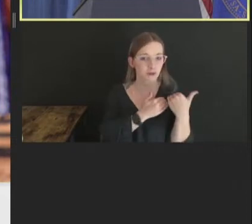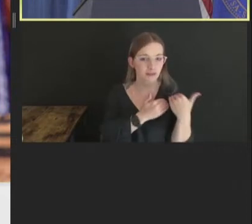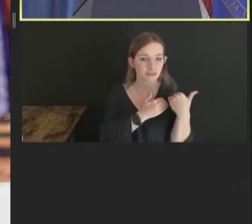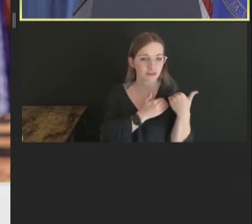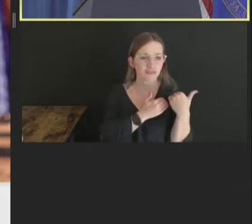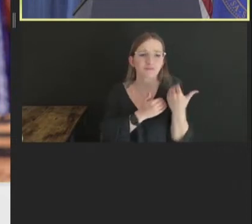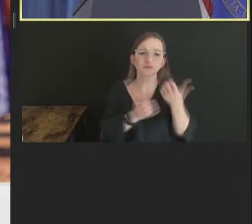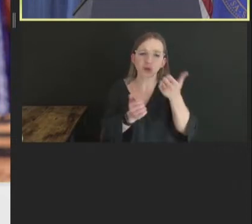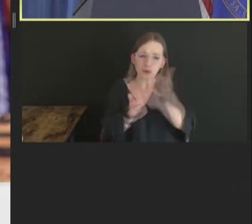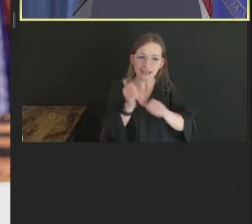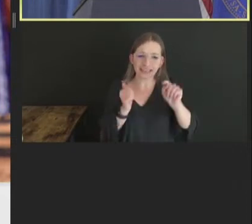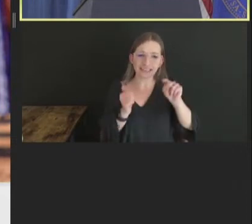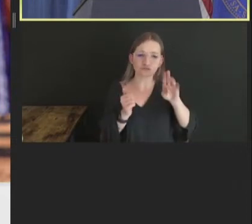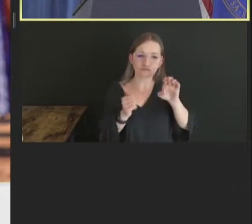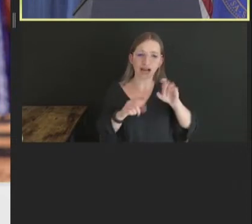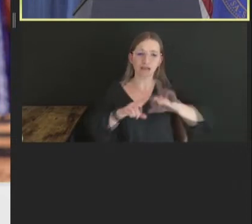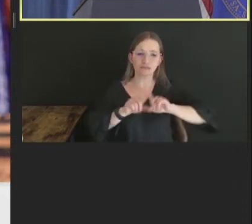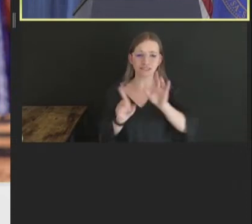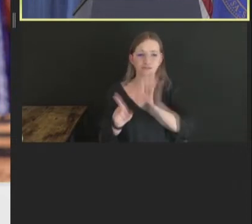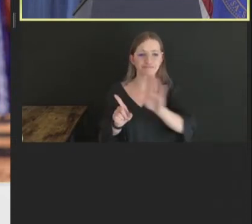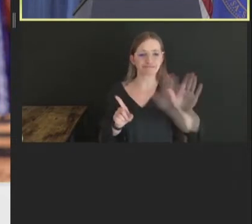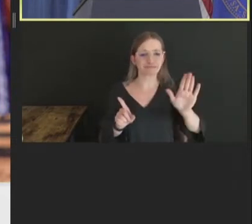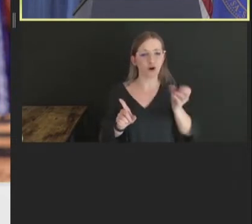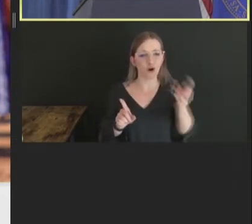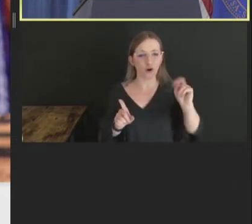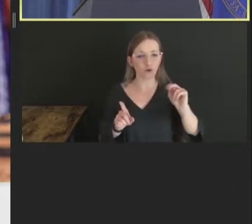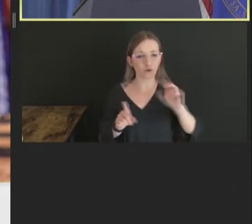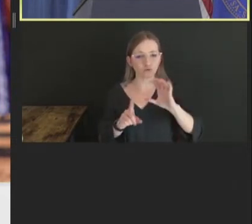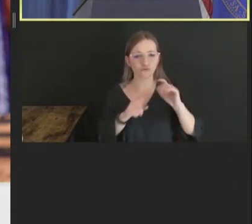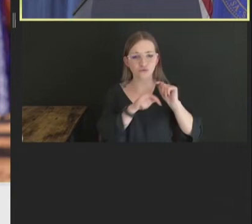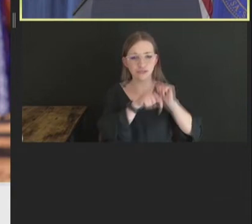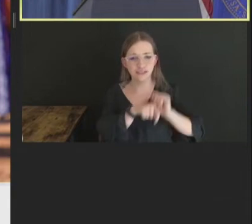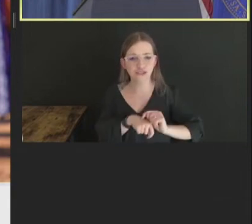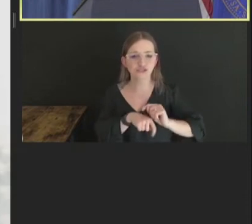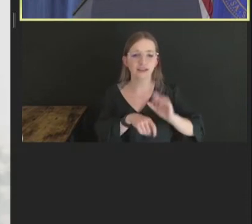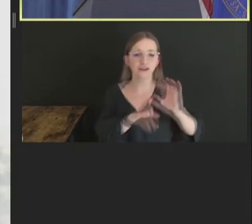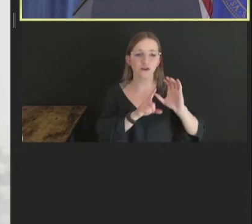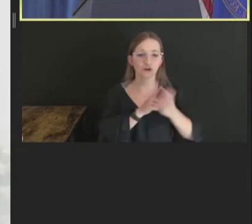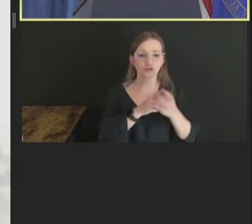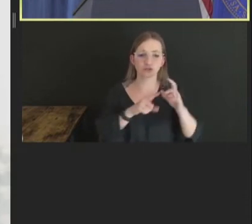and cultures, but there is sort of a connecting theme around a community-centered value system.